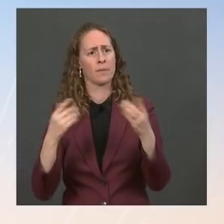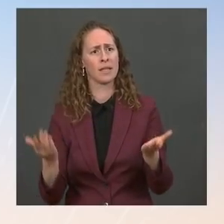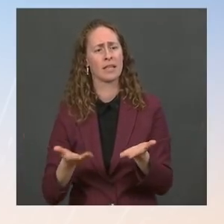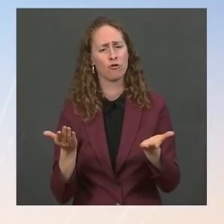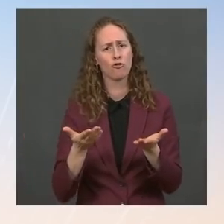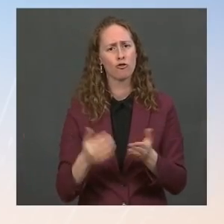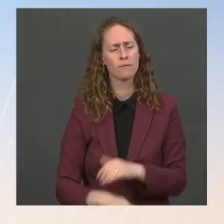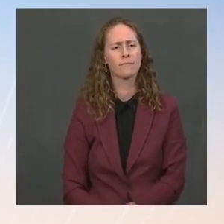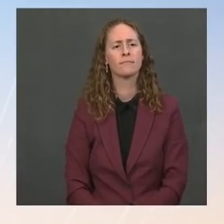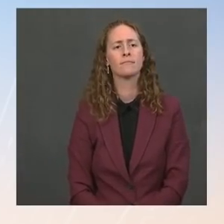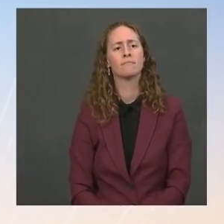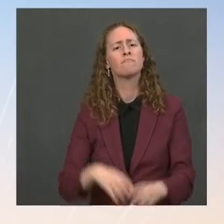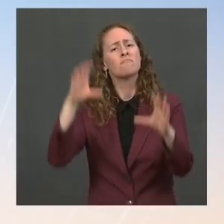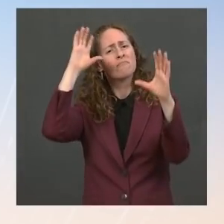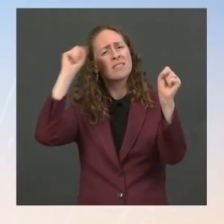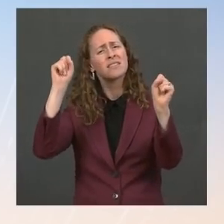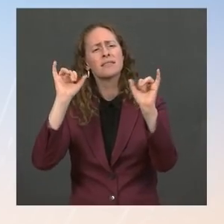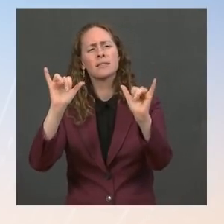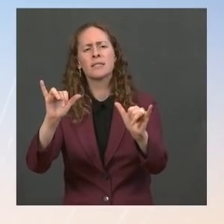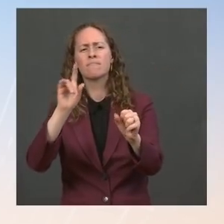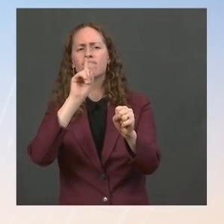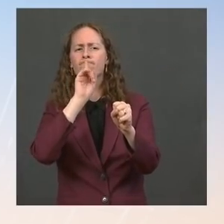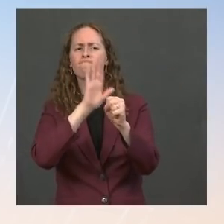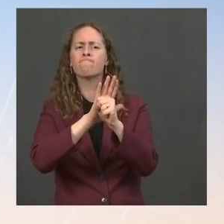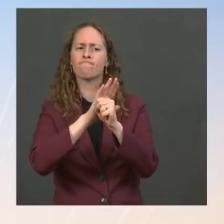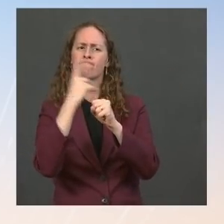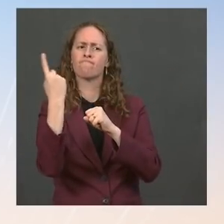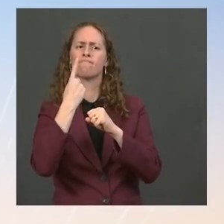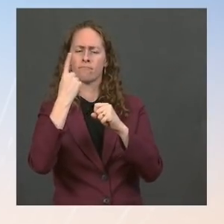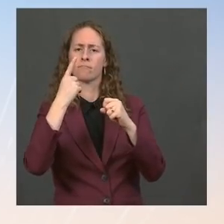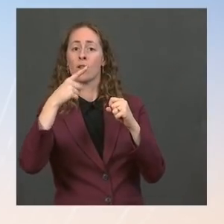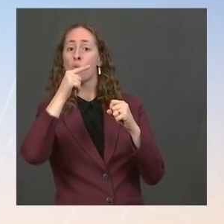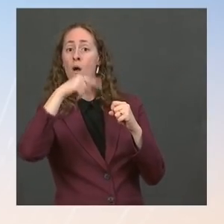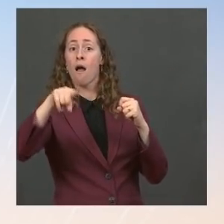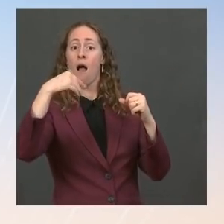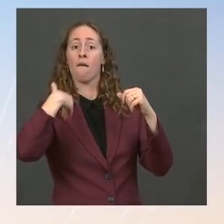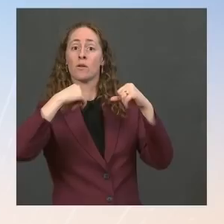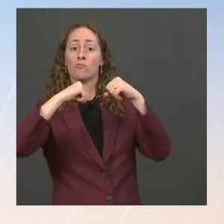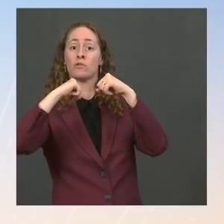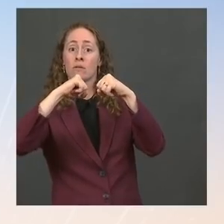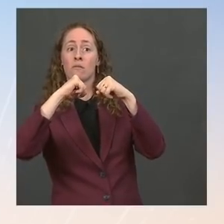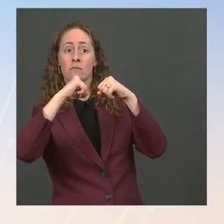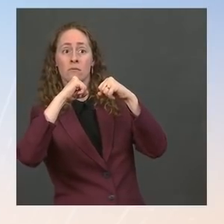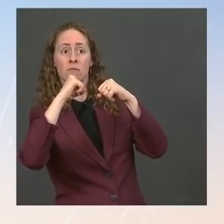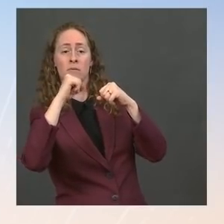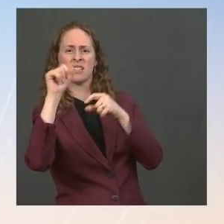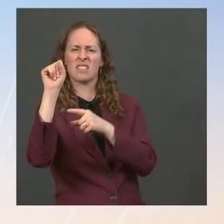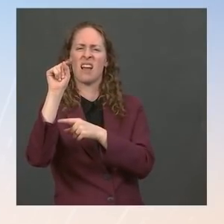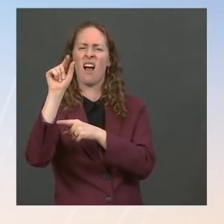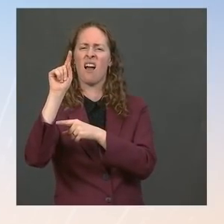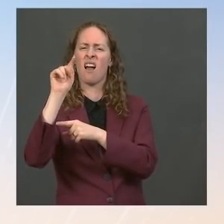protected status to Haiti, which is something he did. And he extended that -- we extended that to a longer period of time